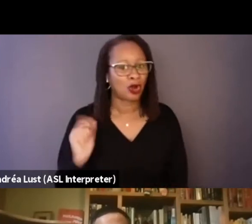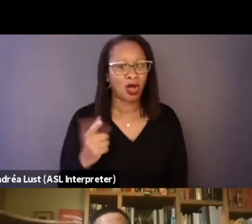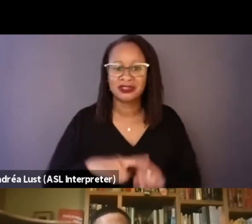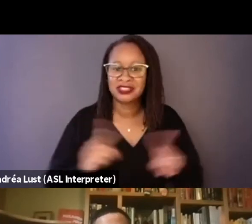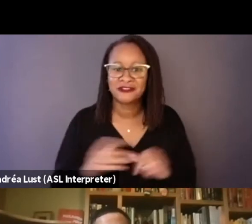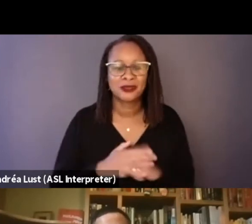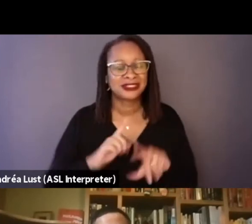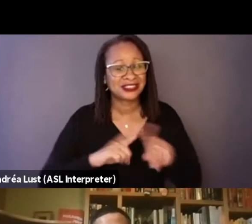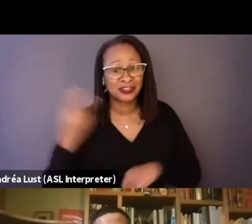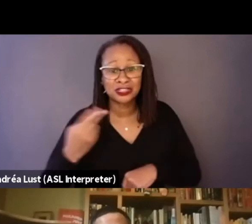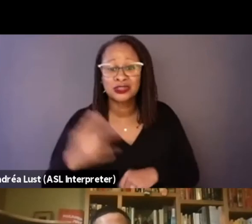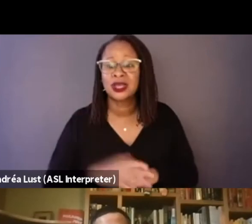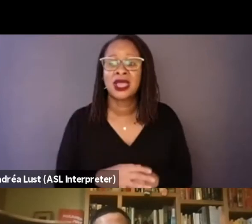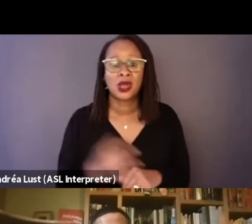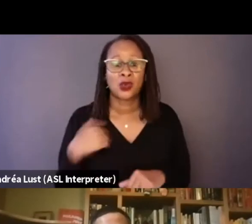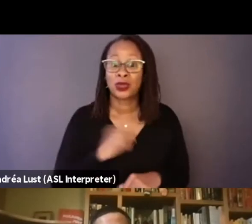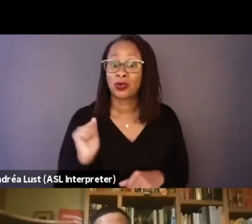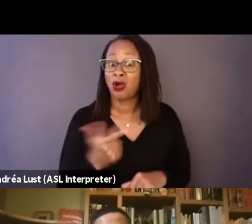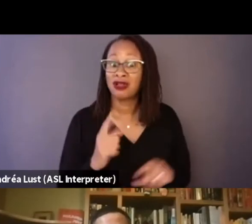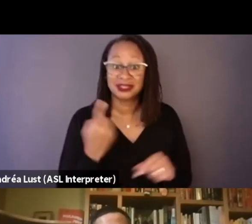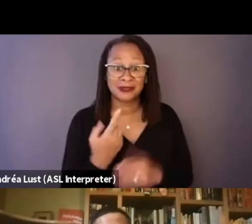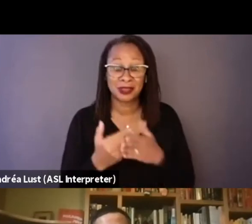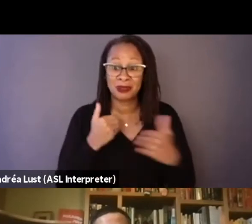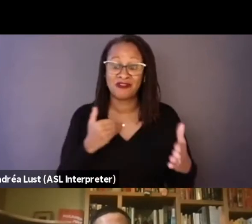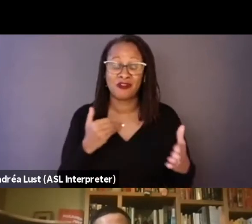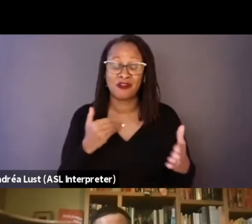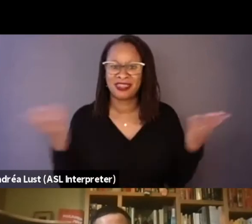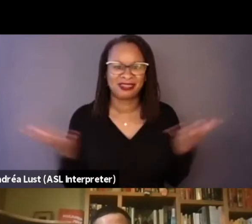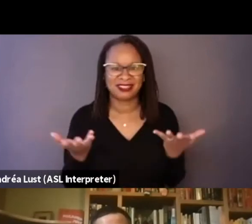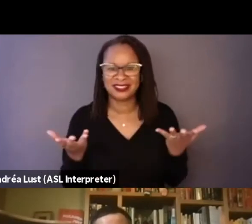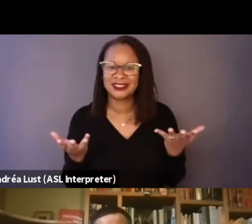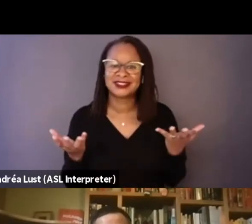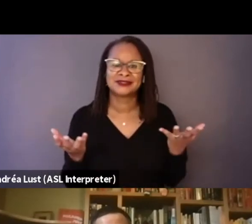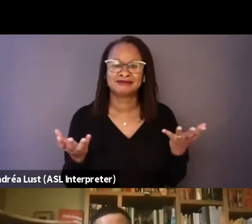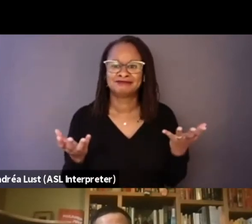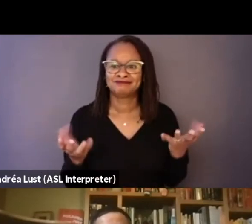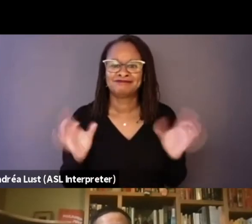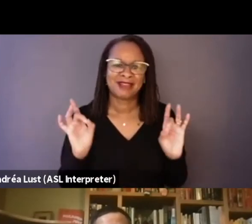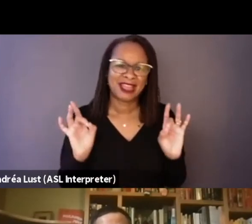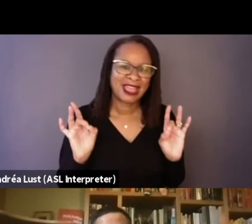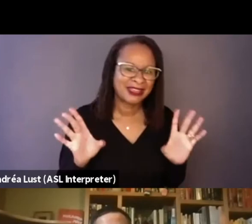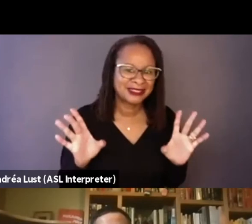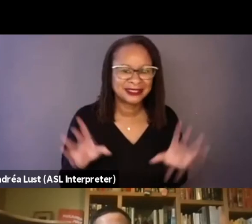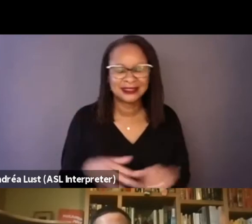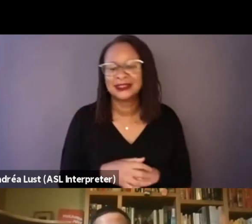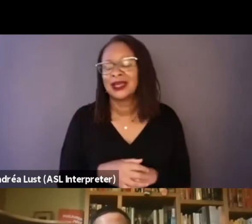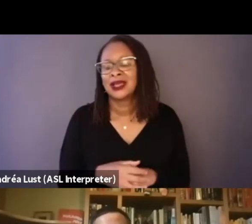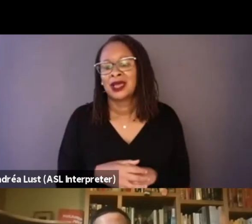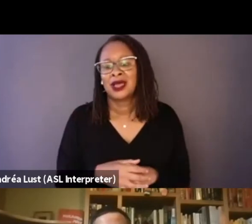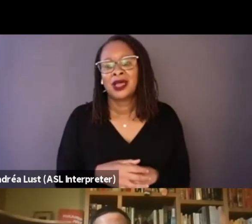and we were all something before this hate, and all these things where